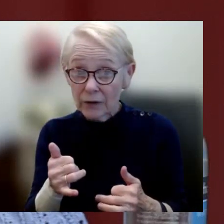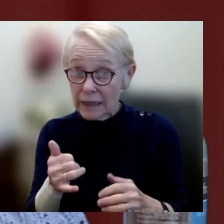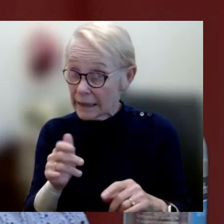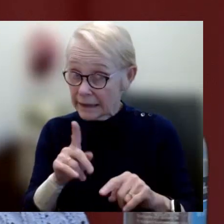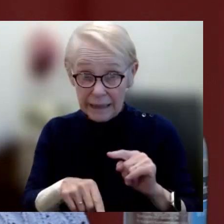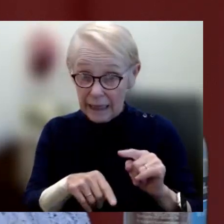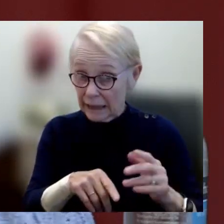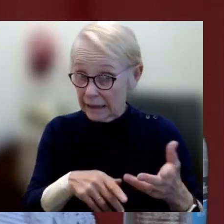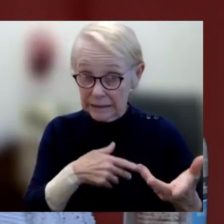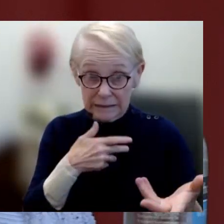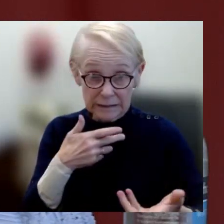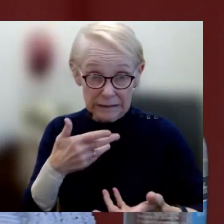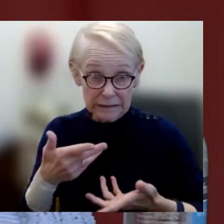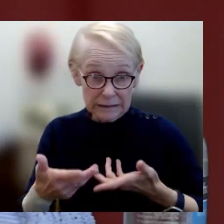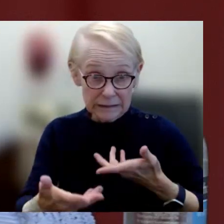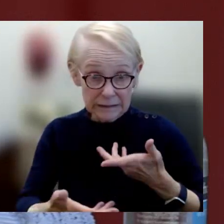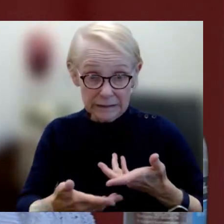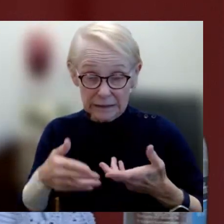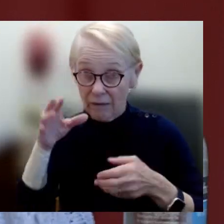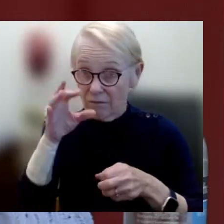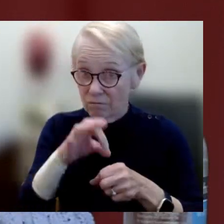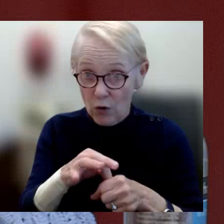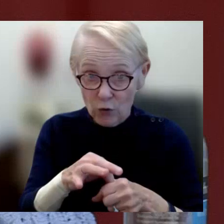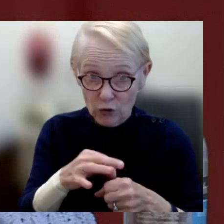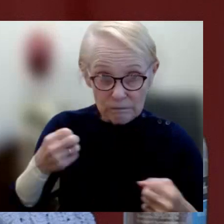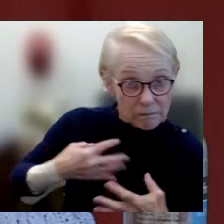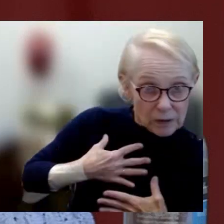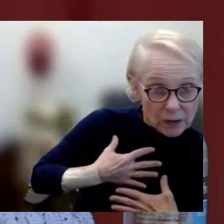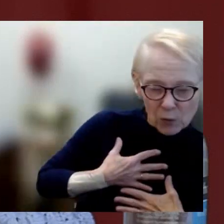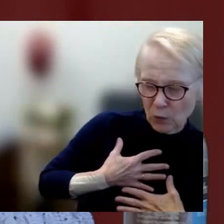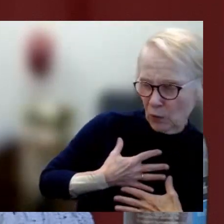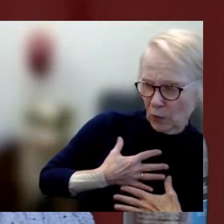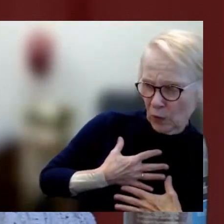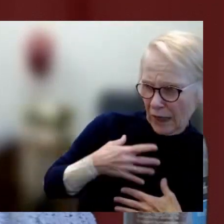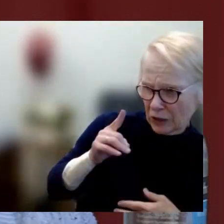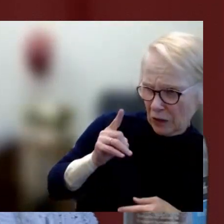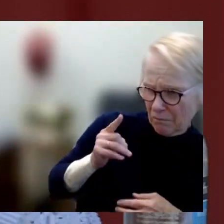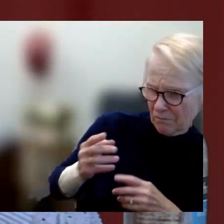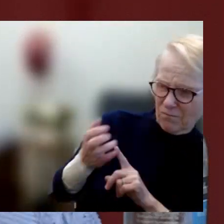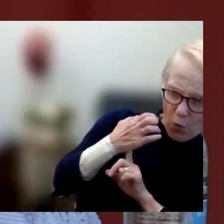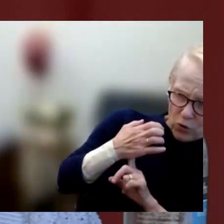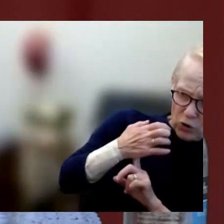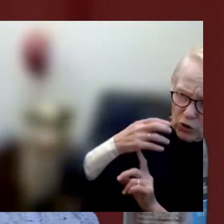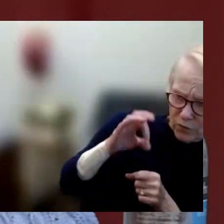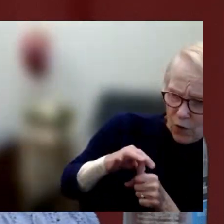um voter intimidation and that's something that has happened within our state within the US